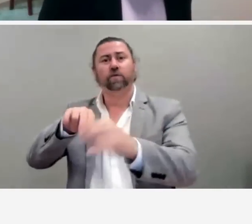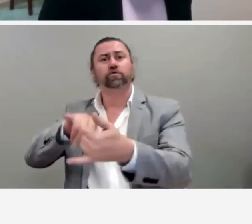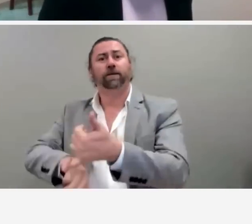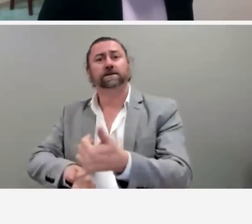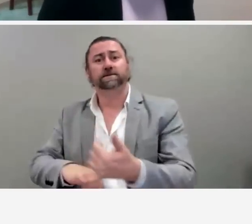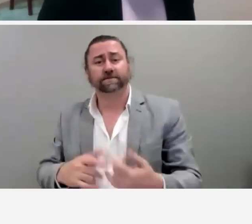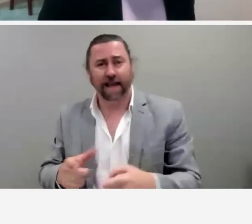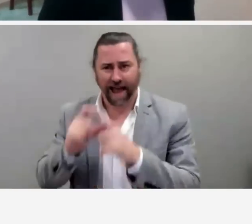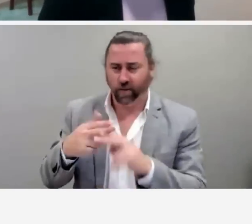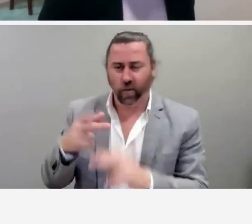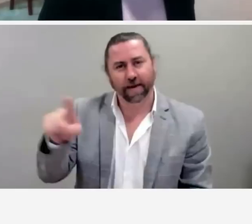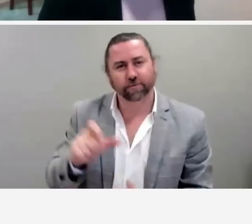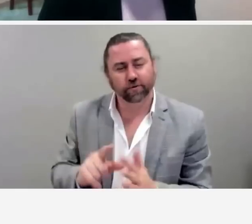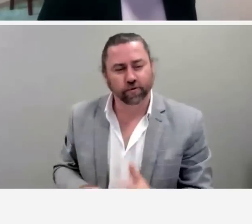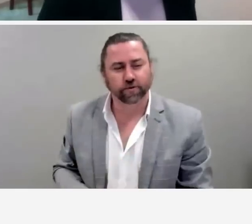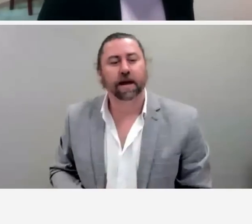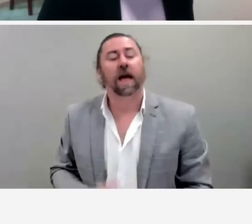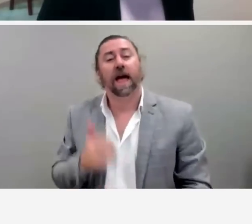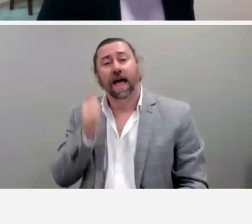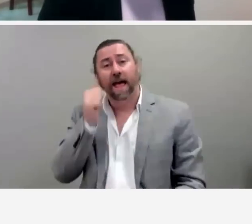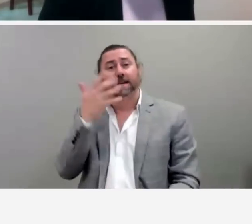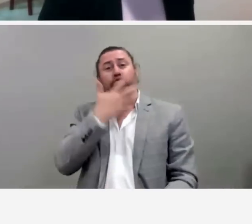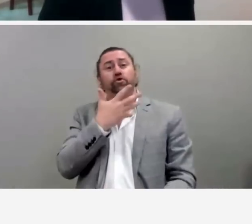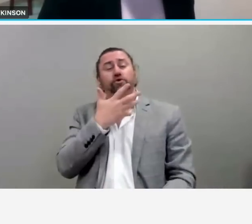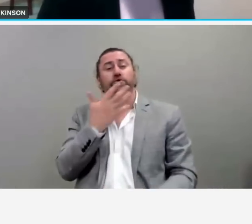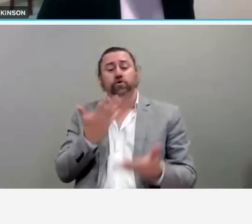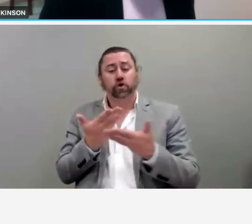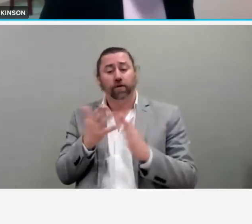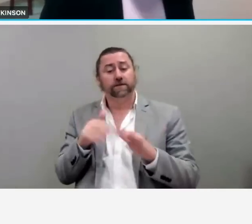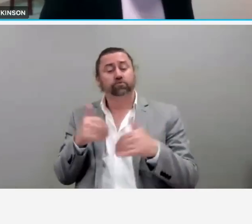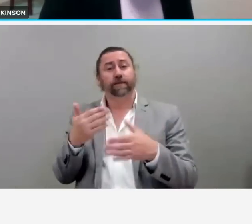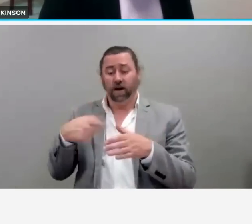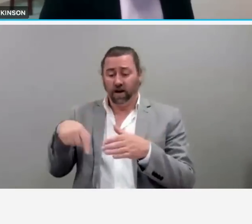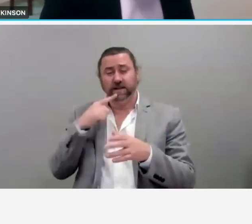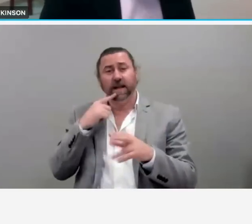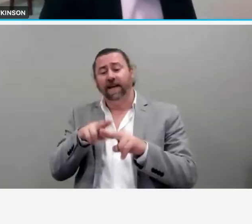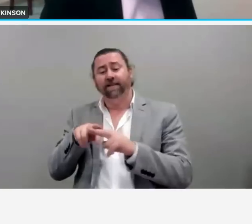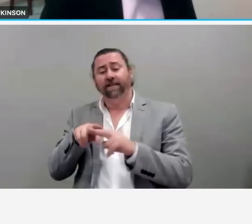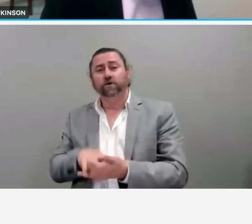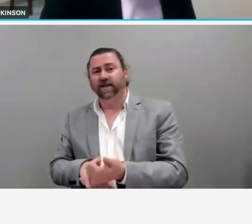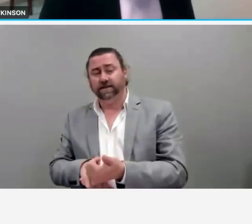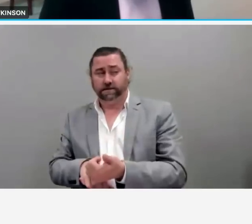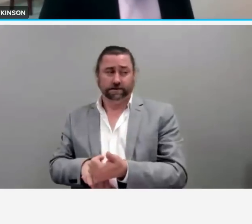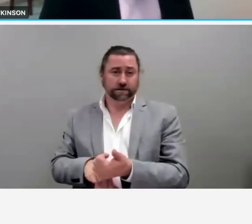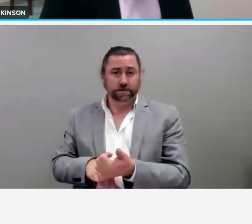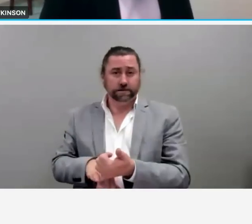Lastly we heard from Indigenous service providers that a fee for service model might be a disincentive to attracting more Indigenous owned